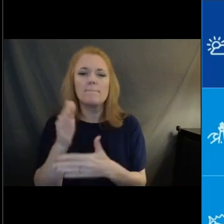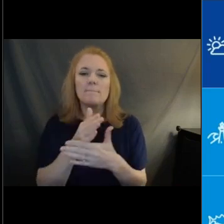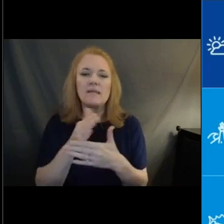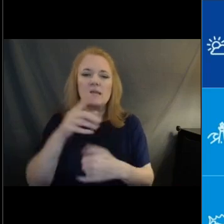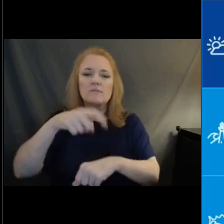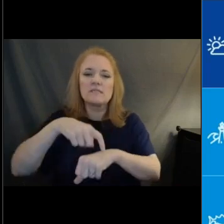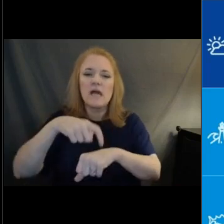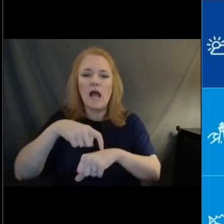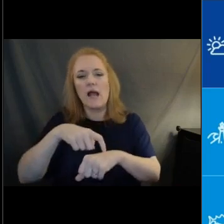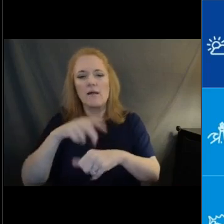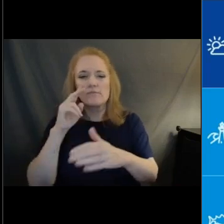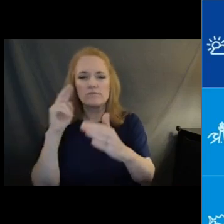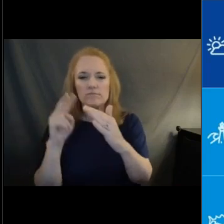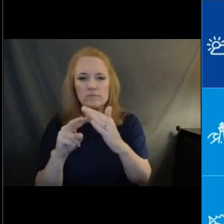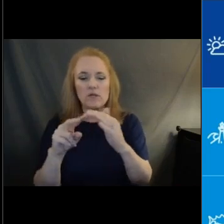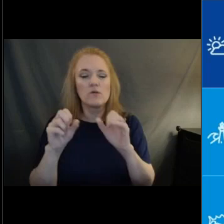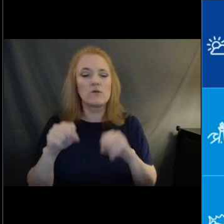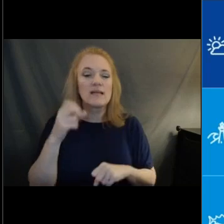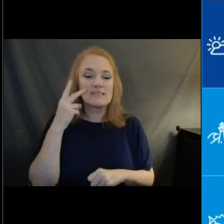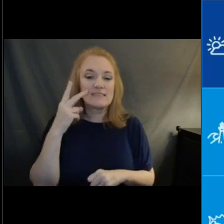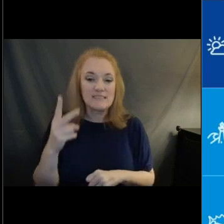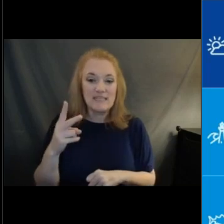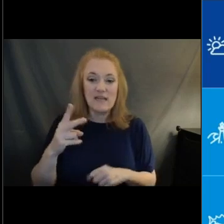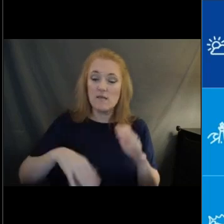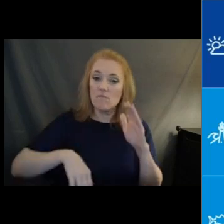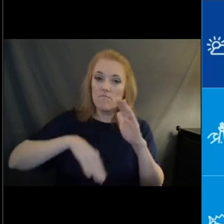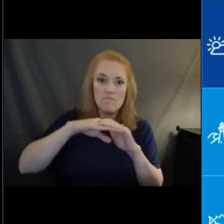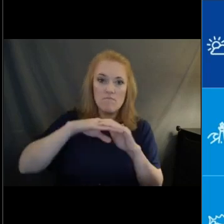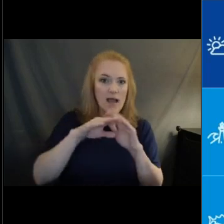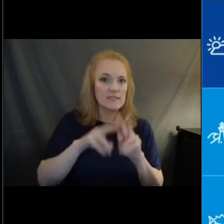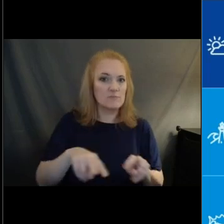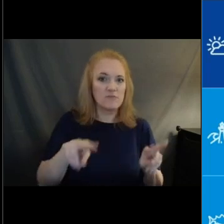these in various thresholds, you can look at the maximum value that's expected, and these